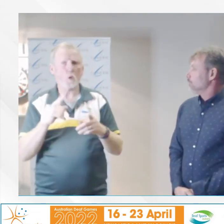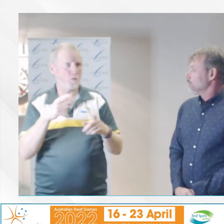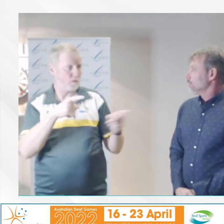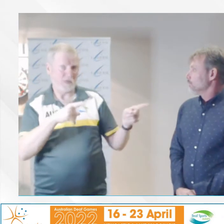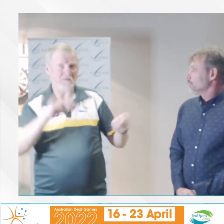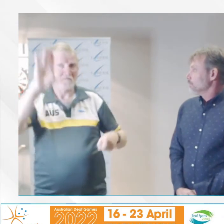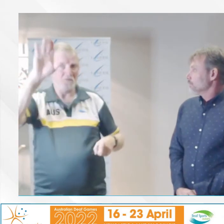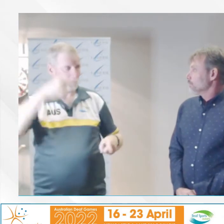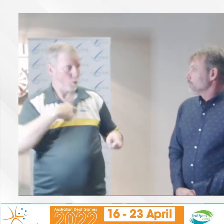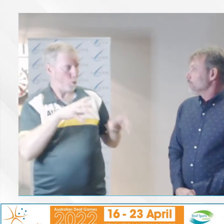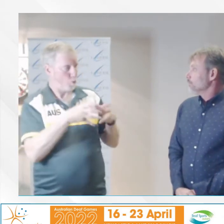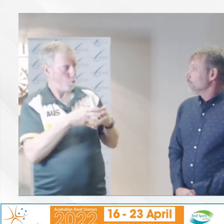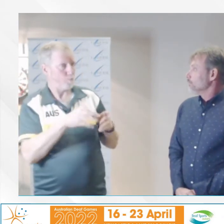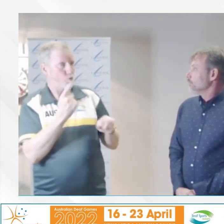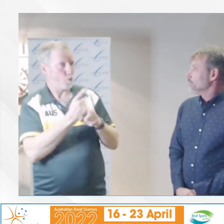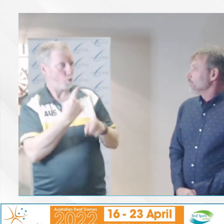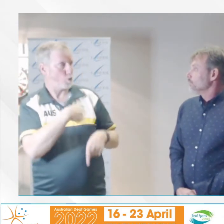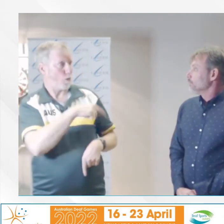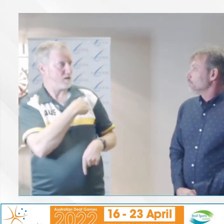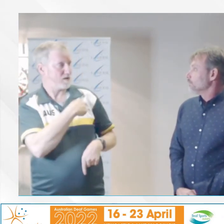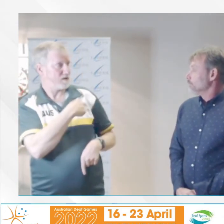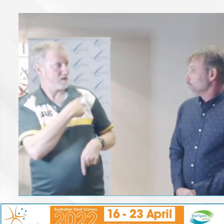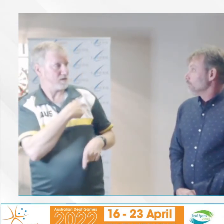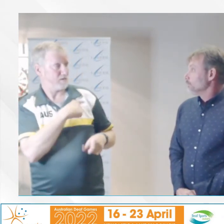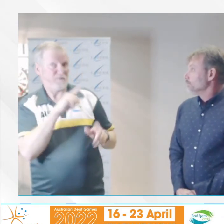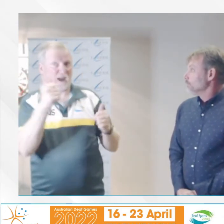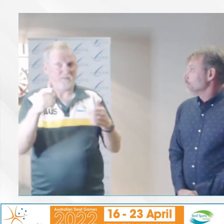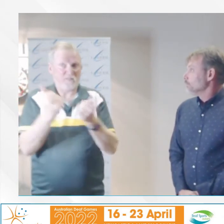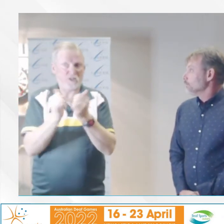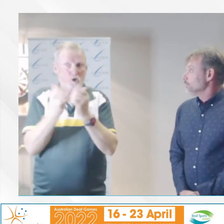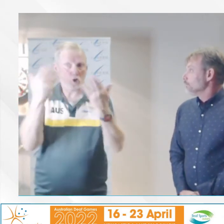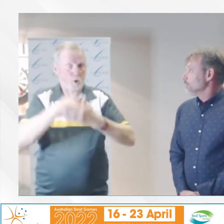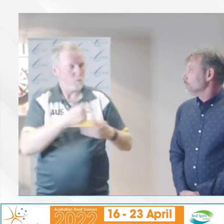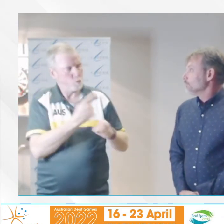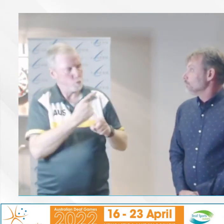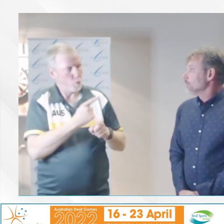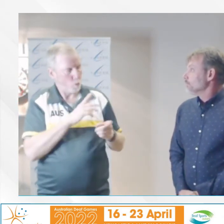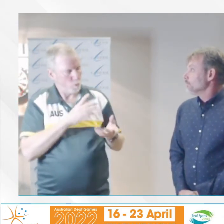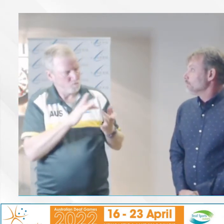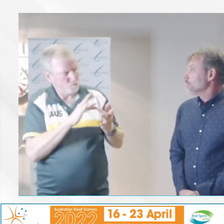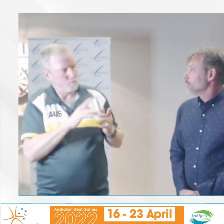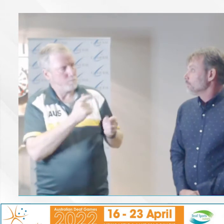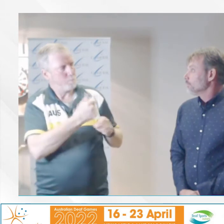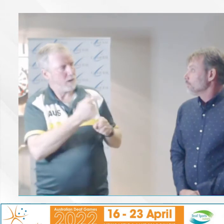draw a list management plan um but ricky if you're keen to put gender we'll have a chat